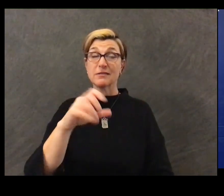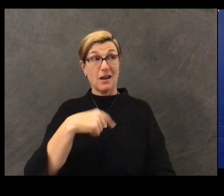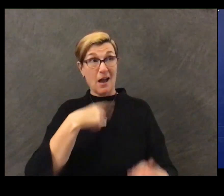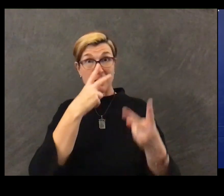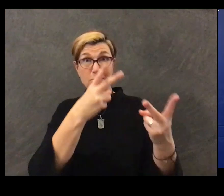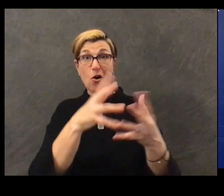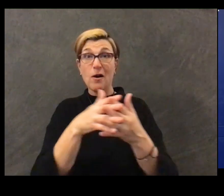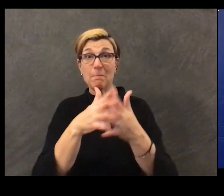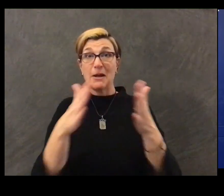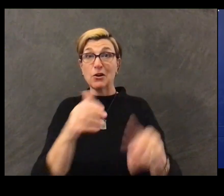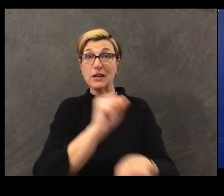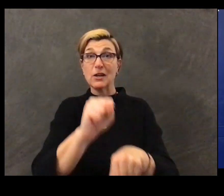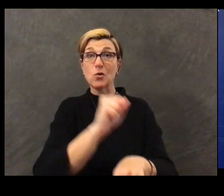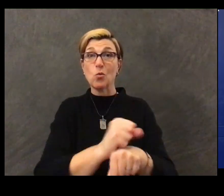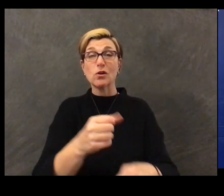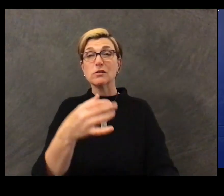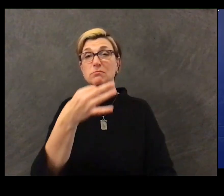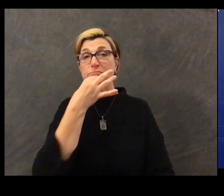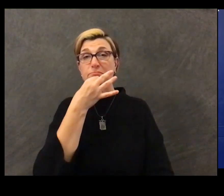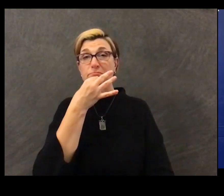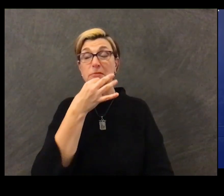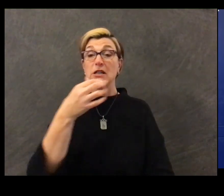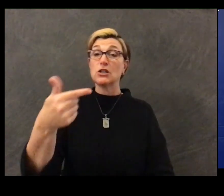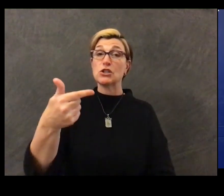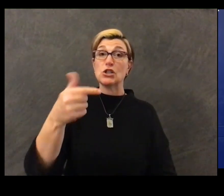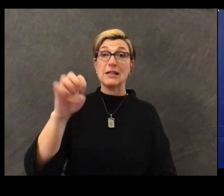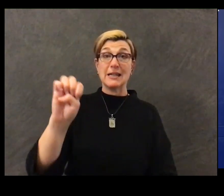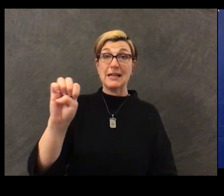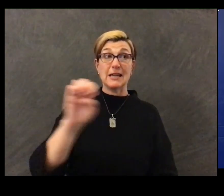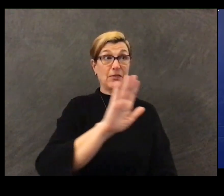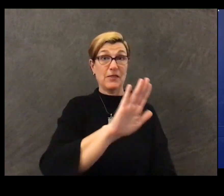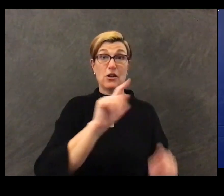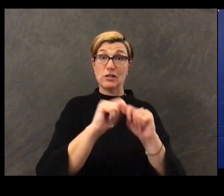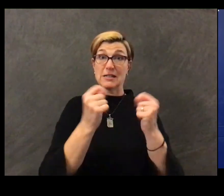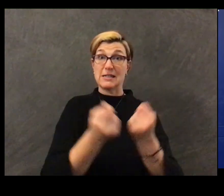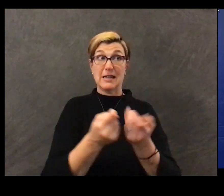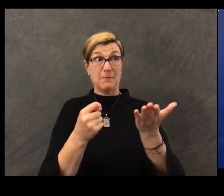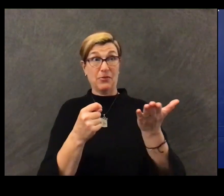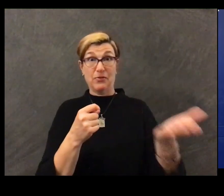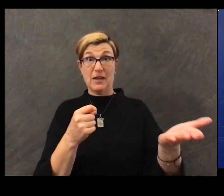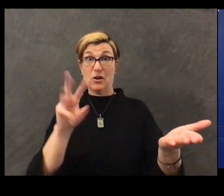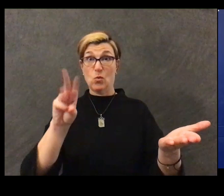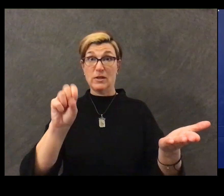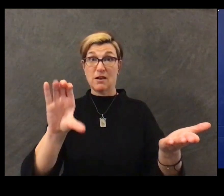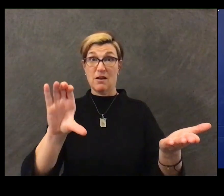the GE health care team in Wisconsin as well as the union machinist that I've